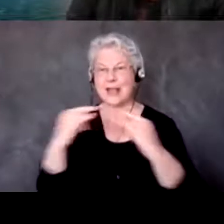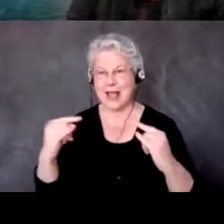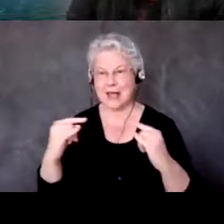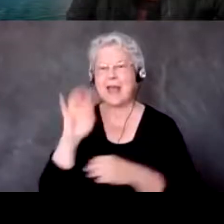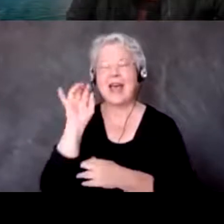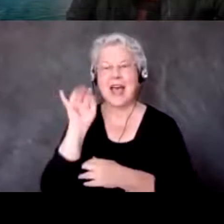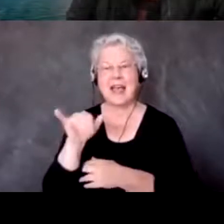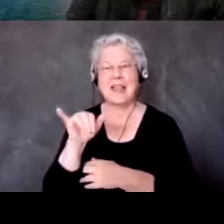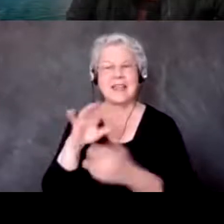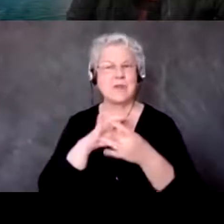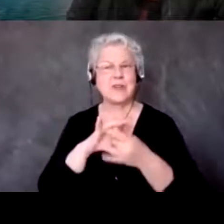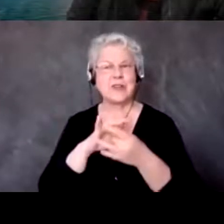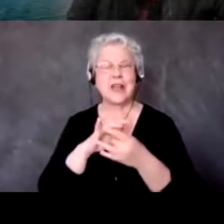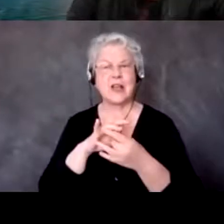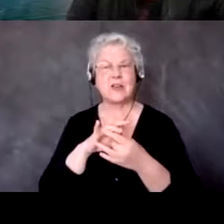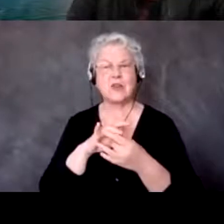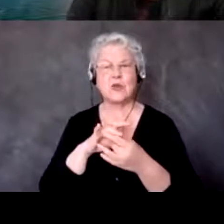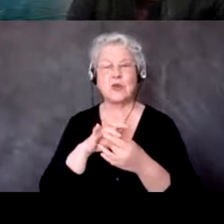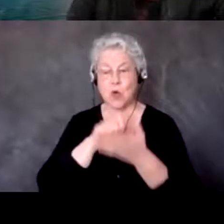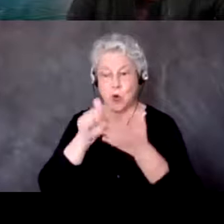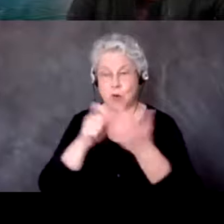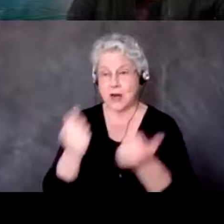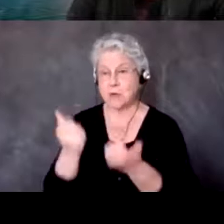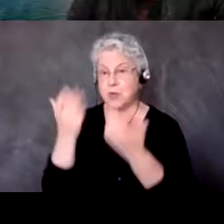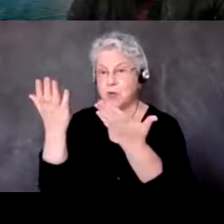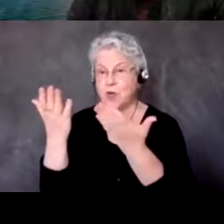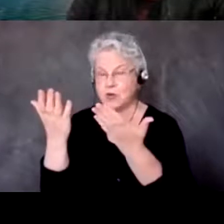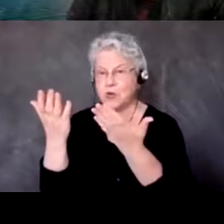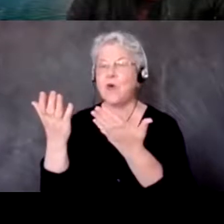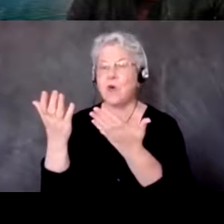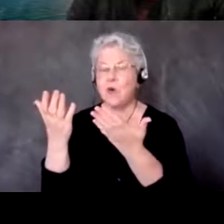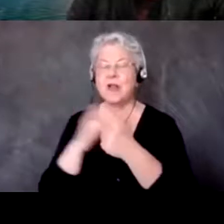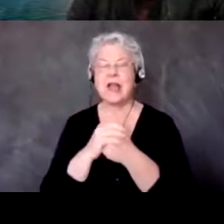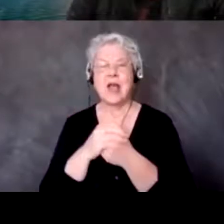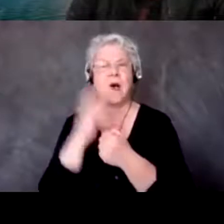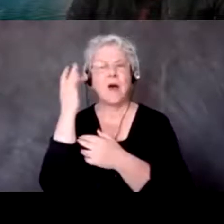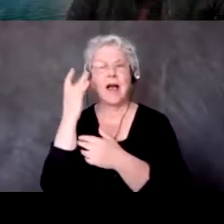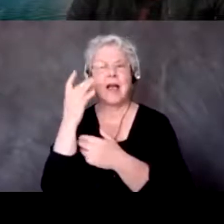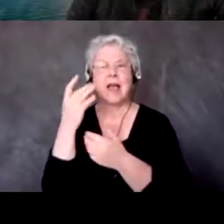on funding and proposal writing. And so to do that, to raise funds, I started doing